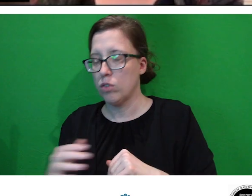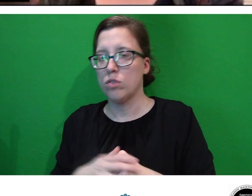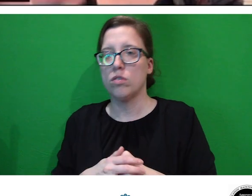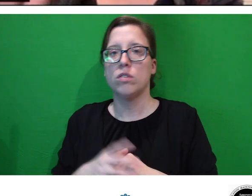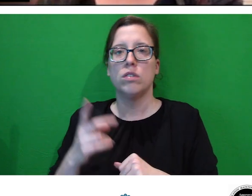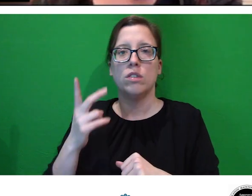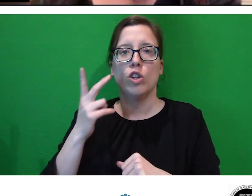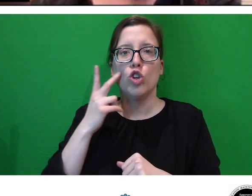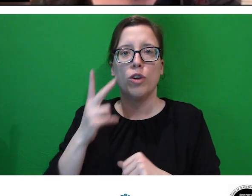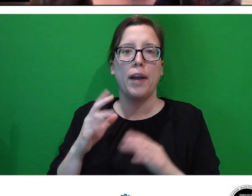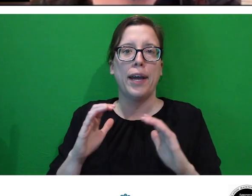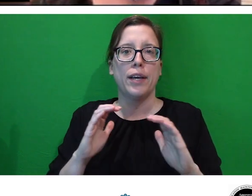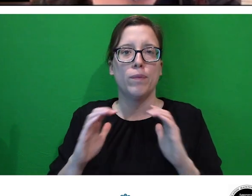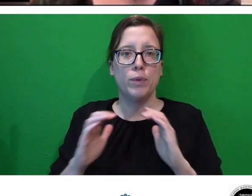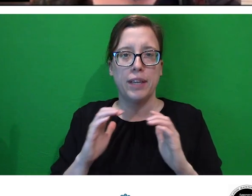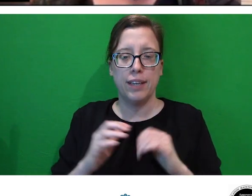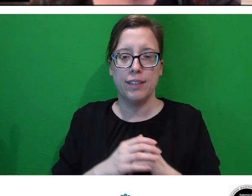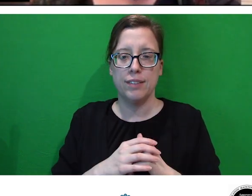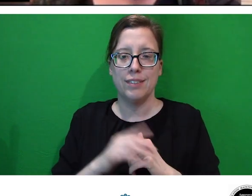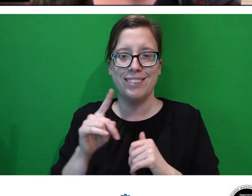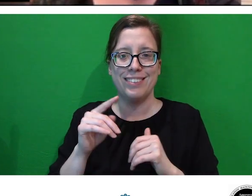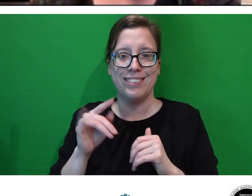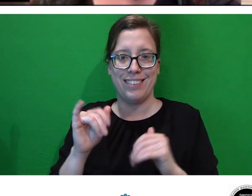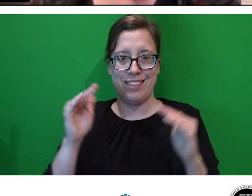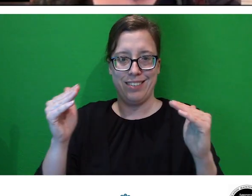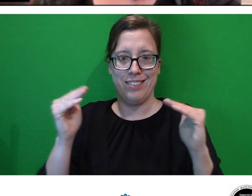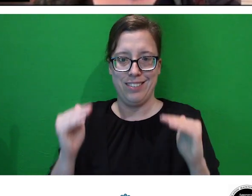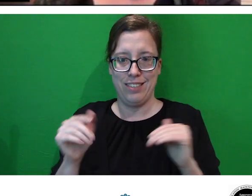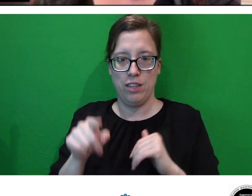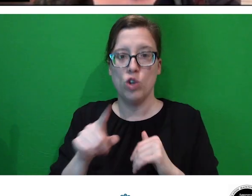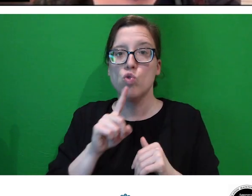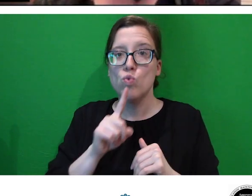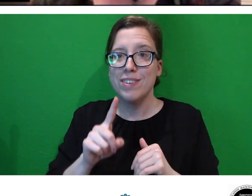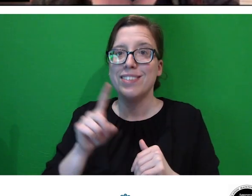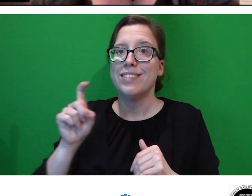You have to look at the relationships between you and that child and the other peers in the